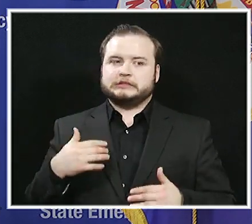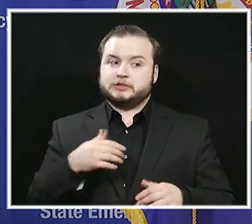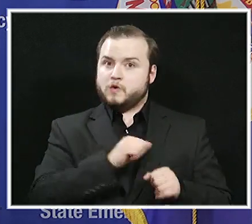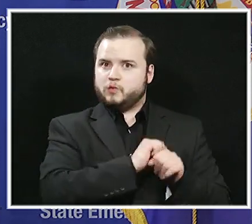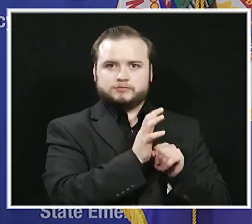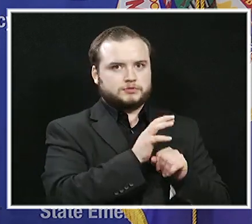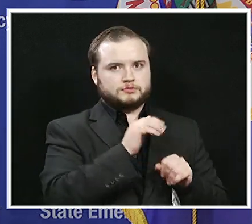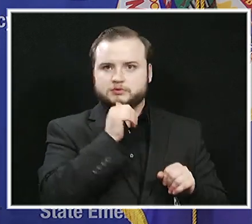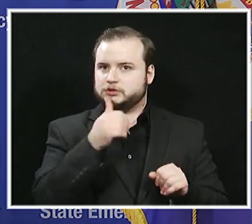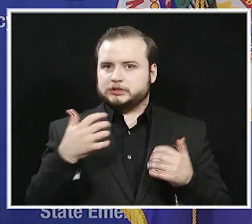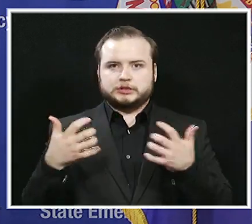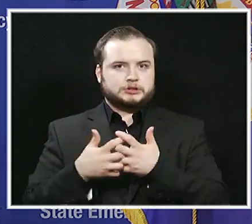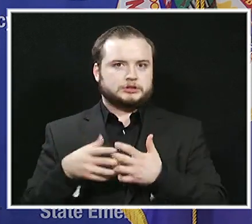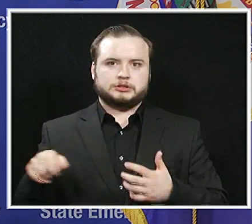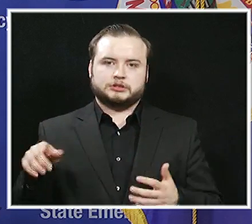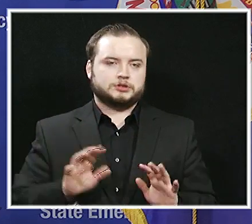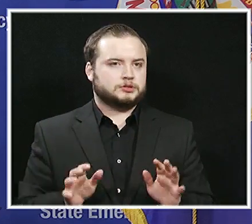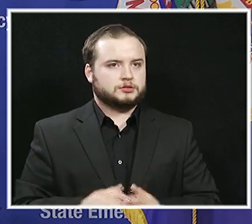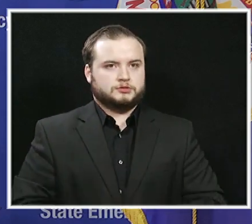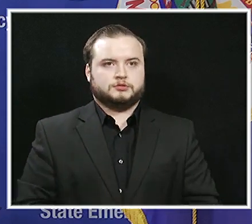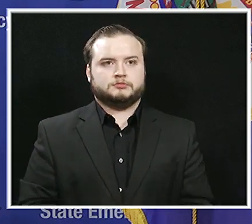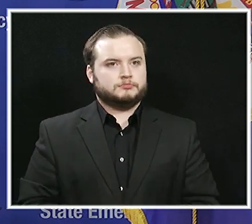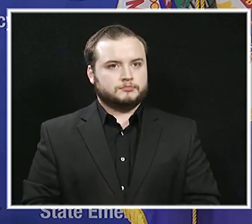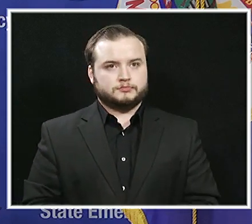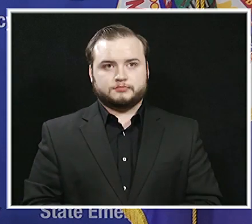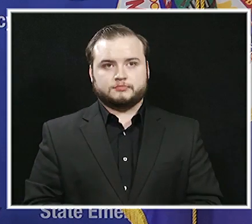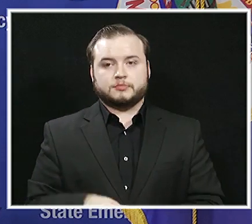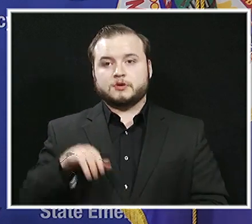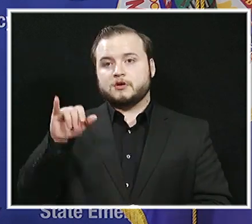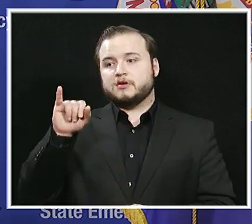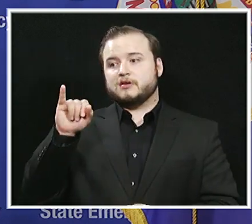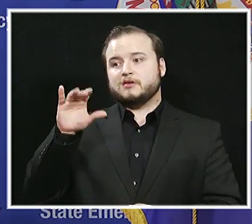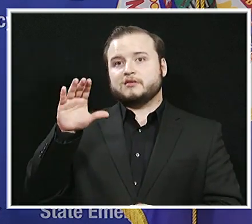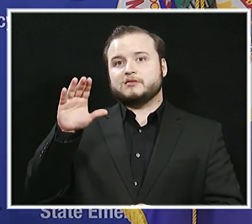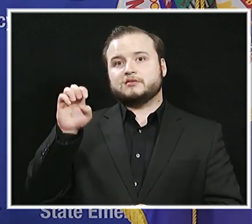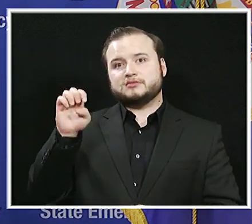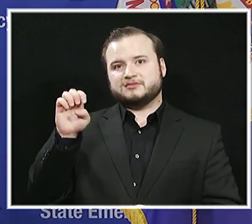in this situation. And the same situation, there was a federal magistrate ruled on